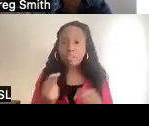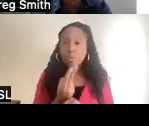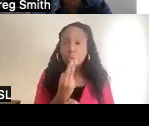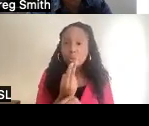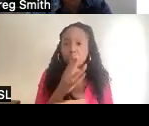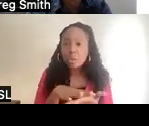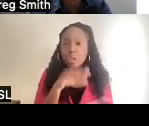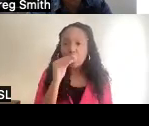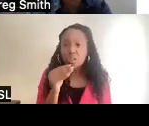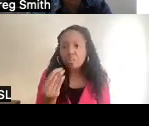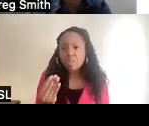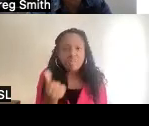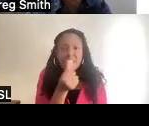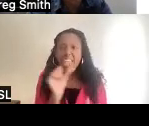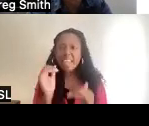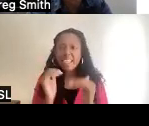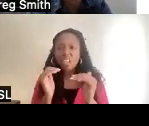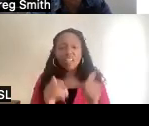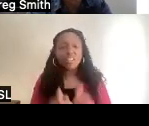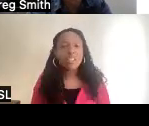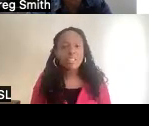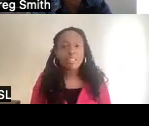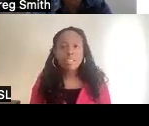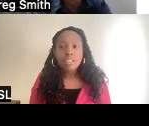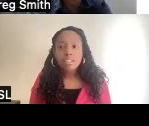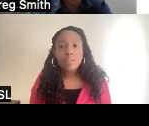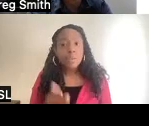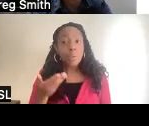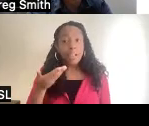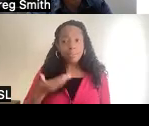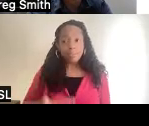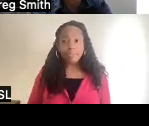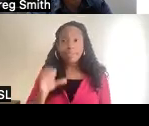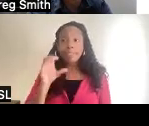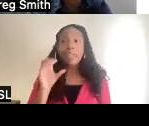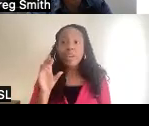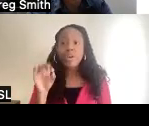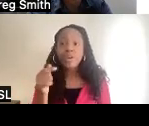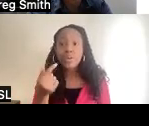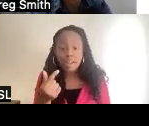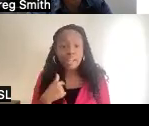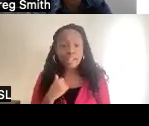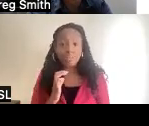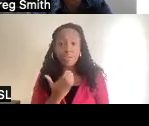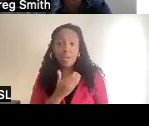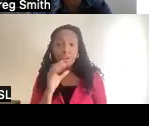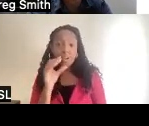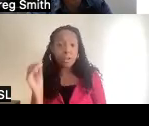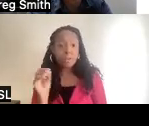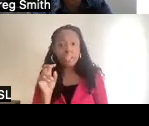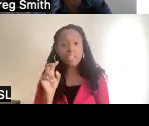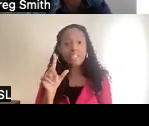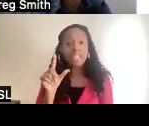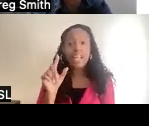really every level um well my name is Craig epie and our company is lante wealth and we do a lot of